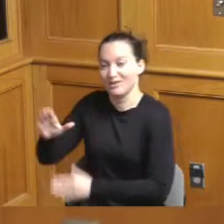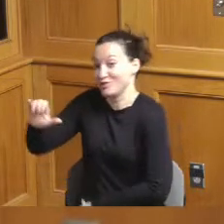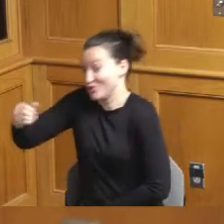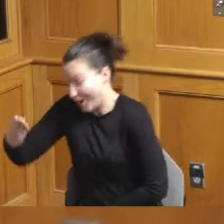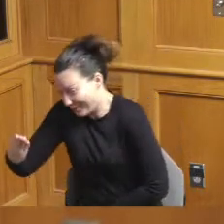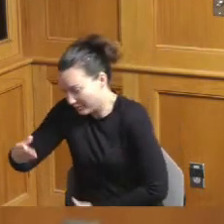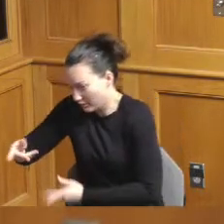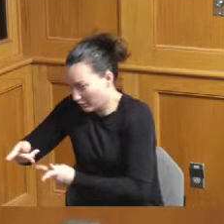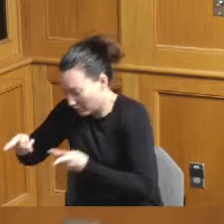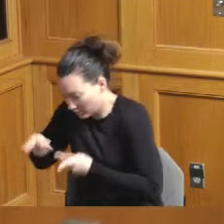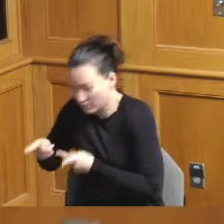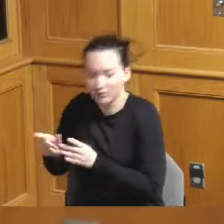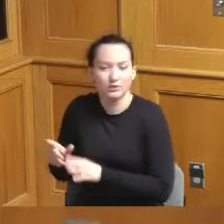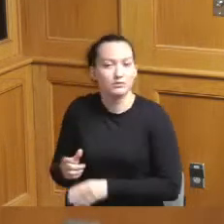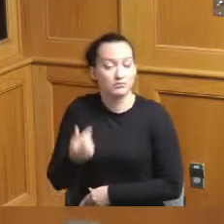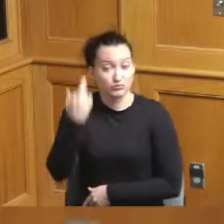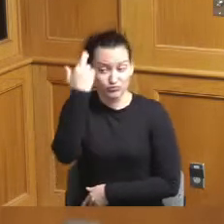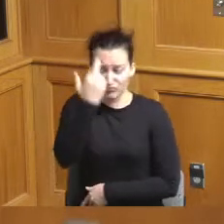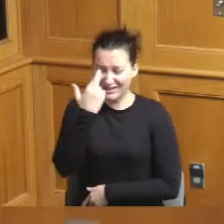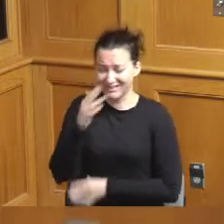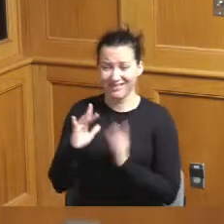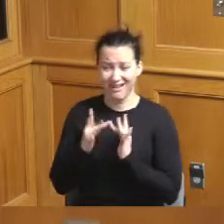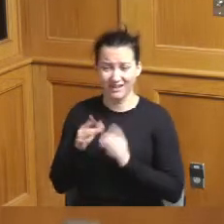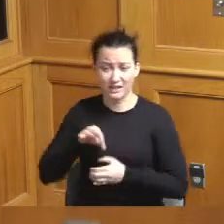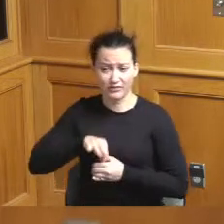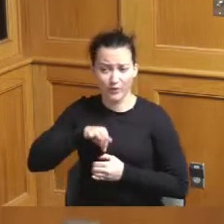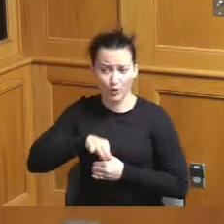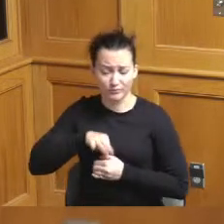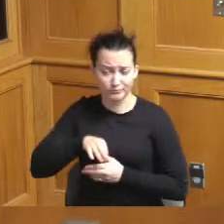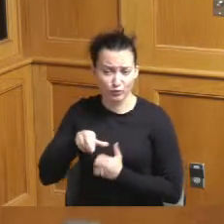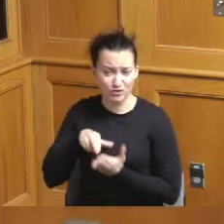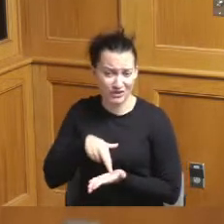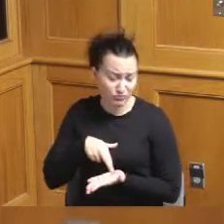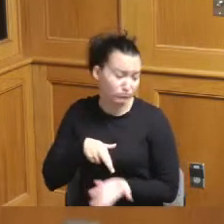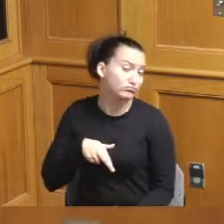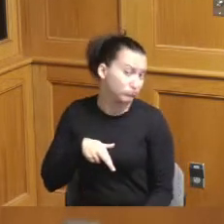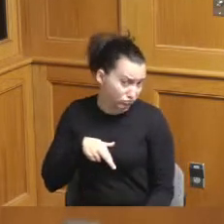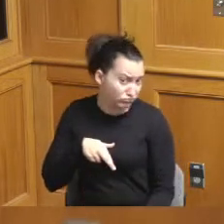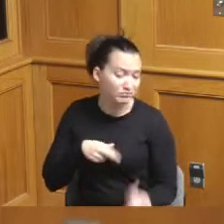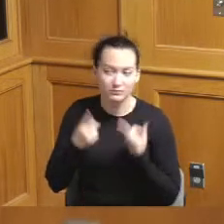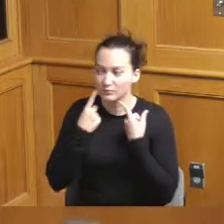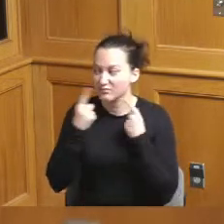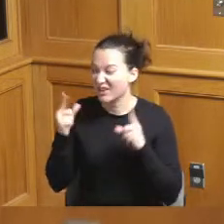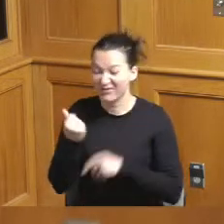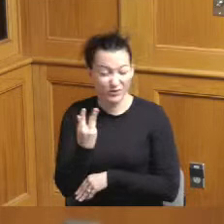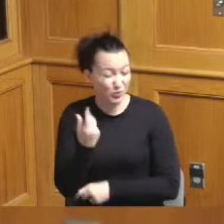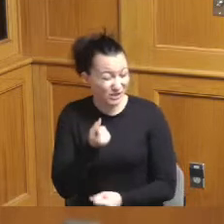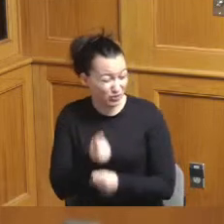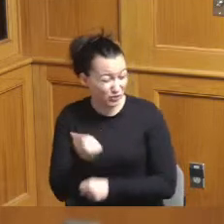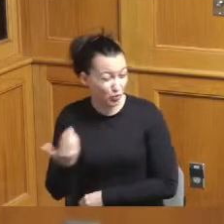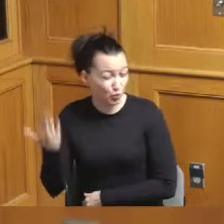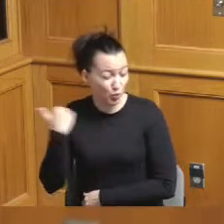basically because of online voter registration that went into effect several years ago online